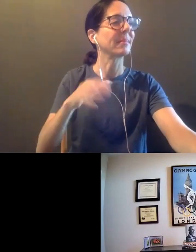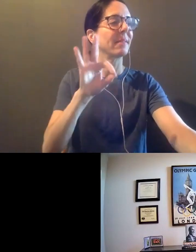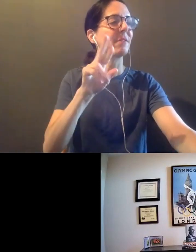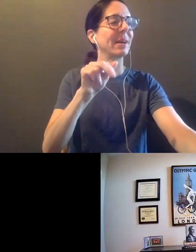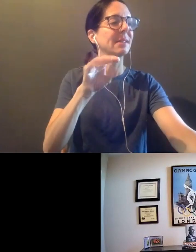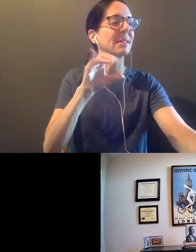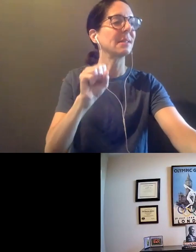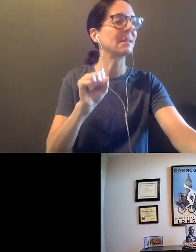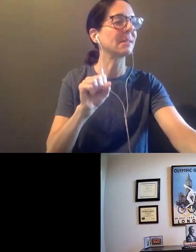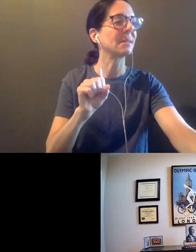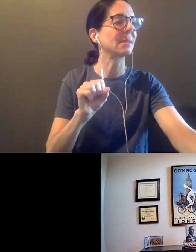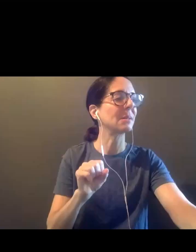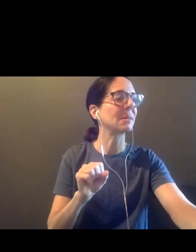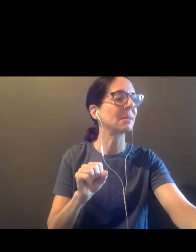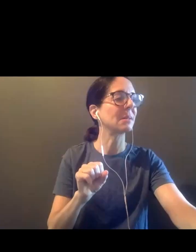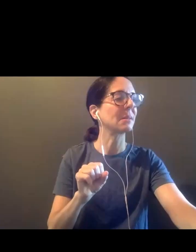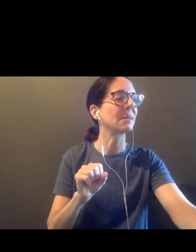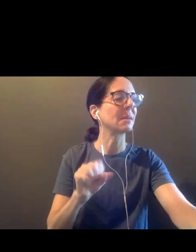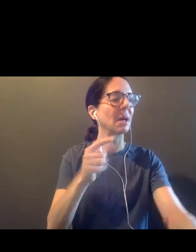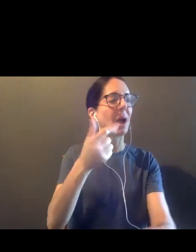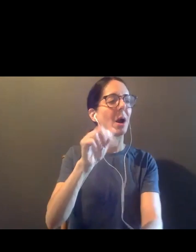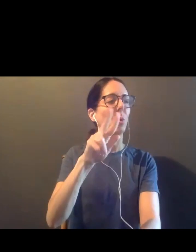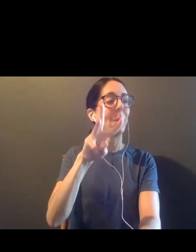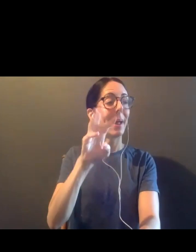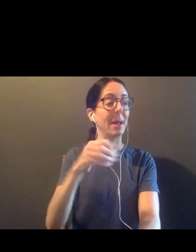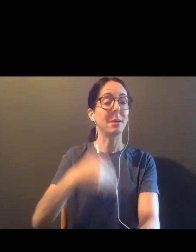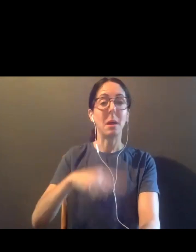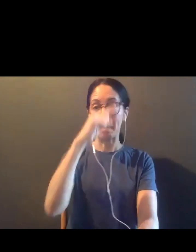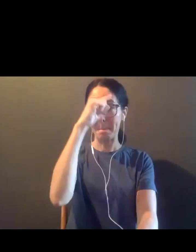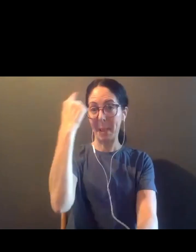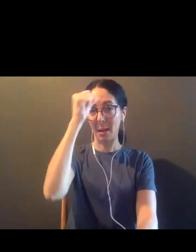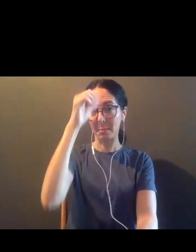I am a black man.